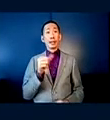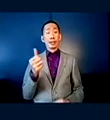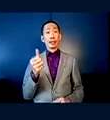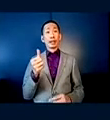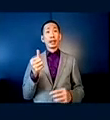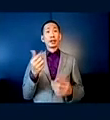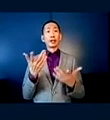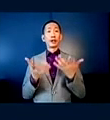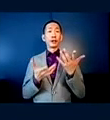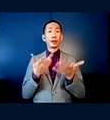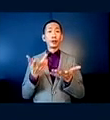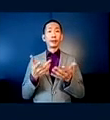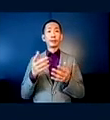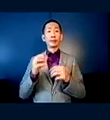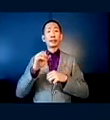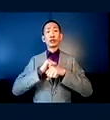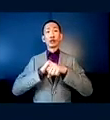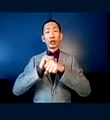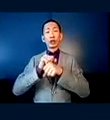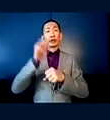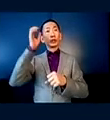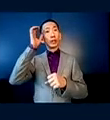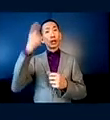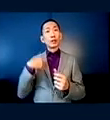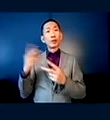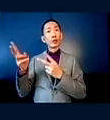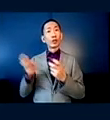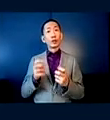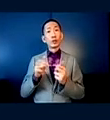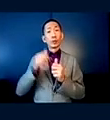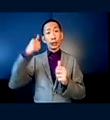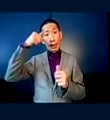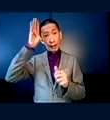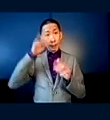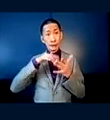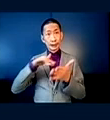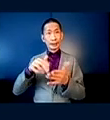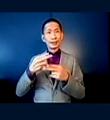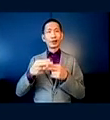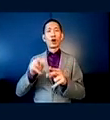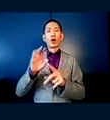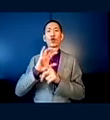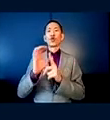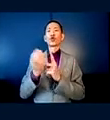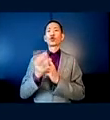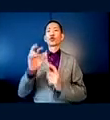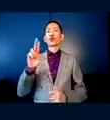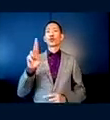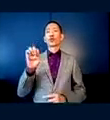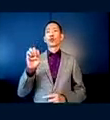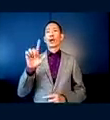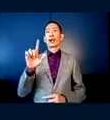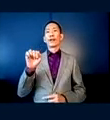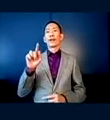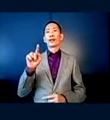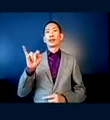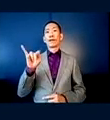CULTURE. NEXT PLEASE. ANOTHER ENTITY, ANOTHER CONSTRUCT THAT WE DRAW HEAVILY ON IN ANTHROPOLOGY IS CALLED CULTURAL RELATIVISM.